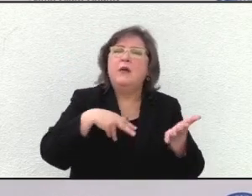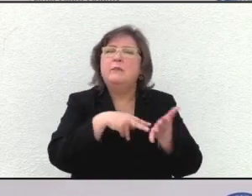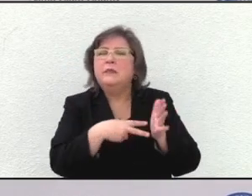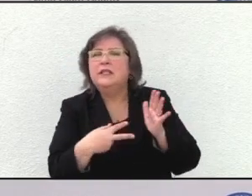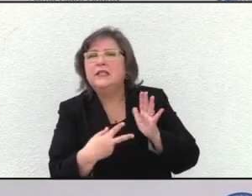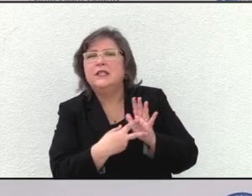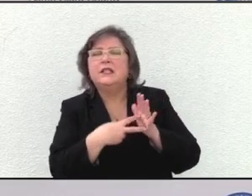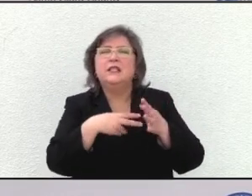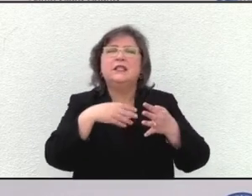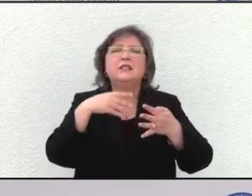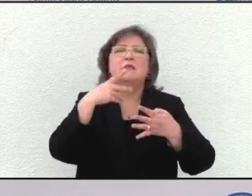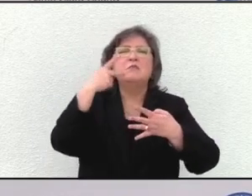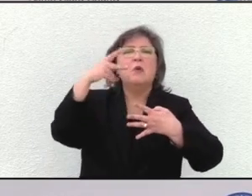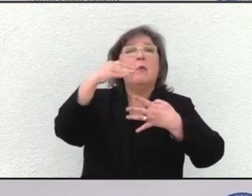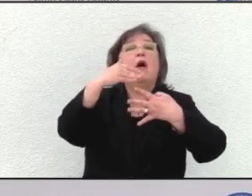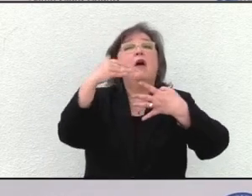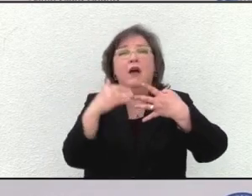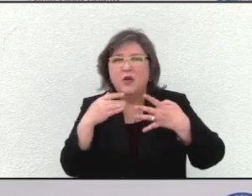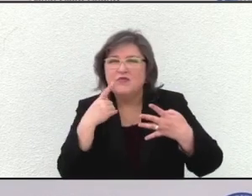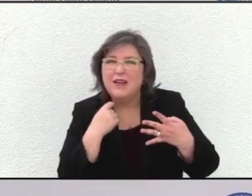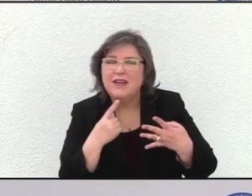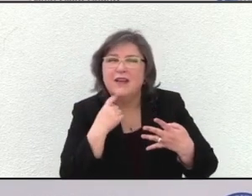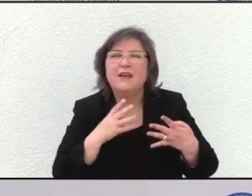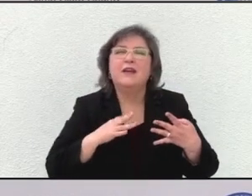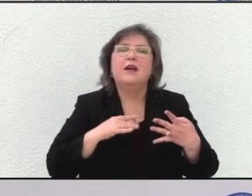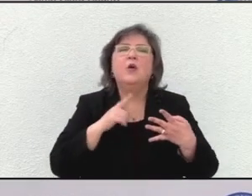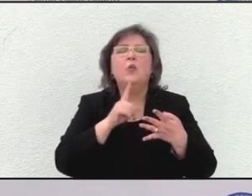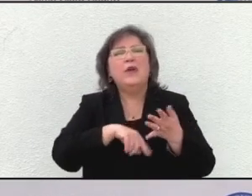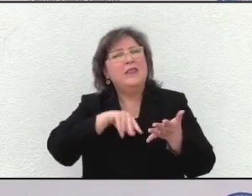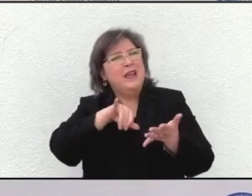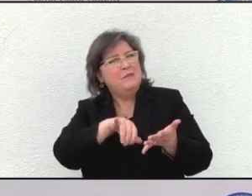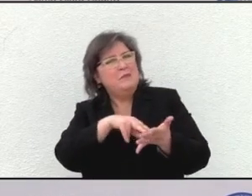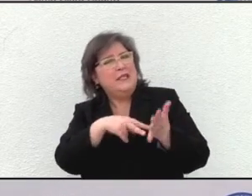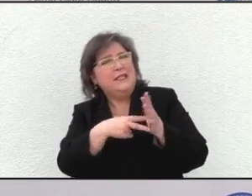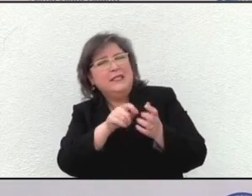the Red Tier mean for us here in Santa Clara County.